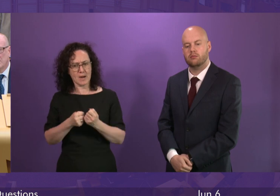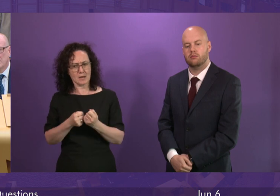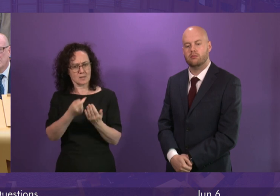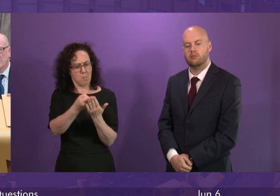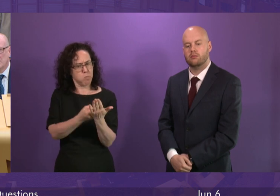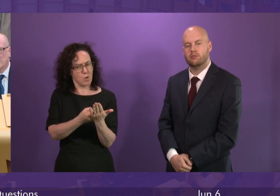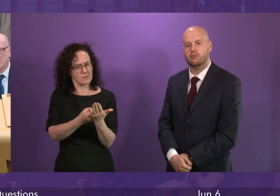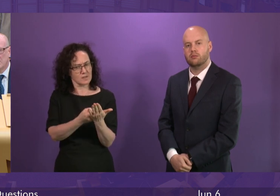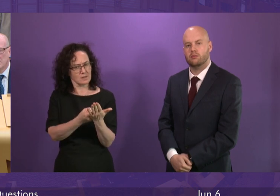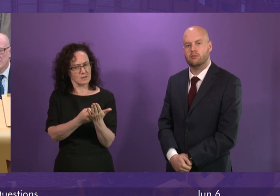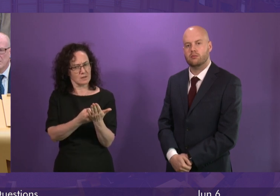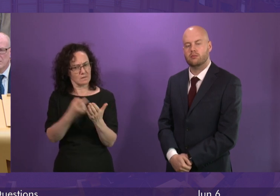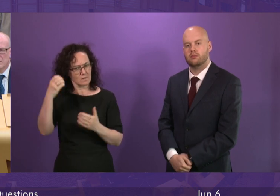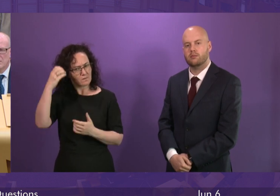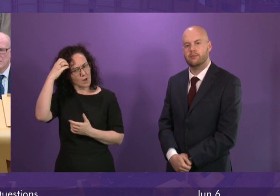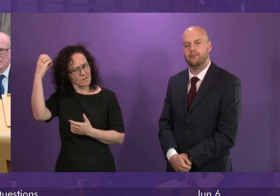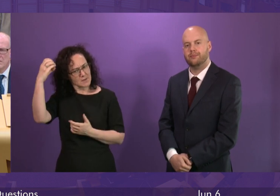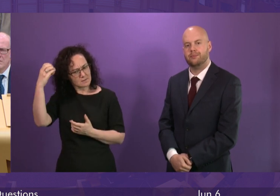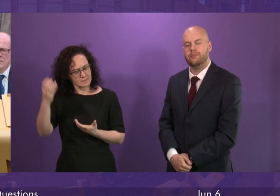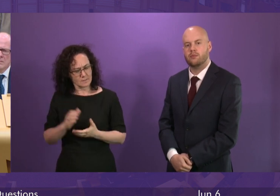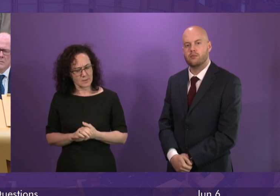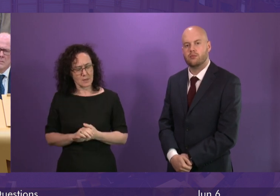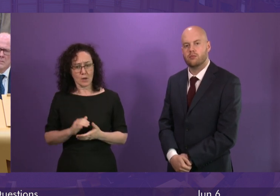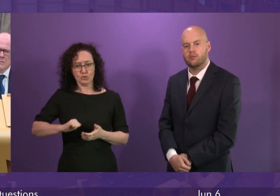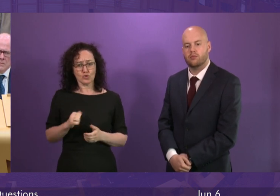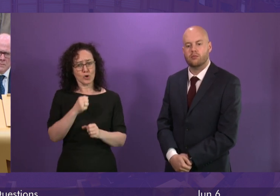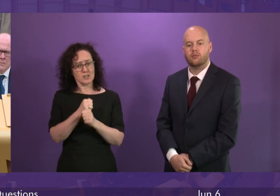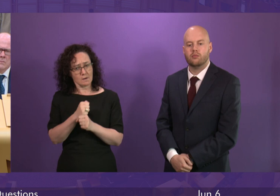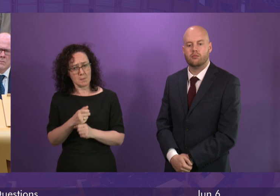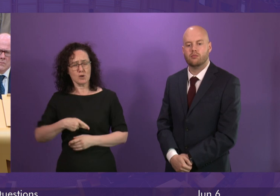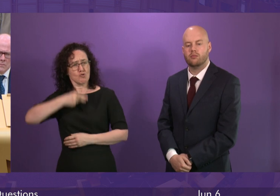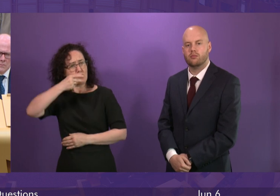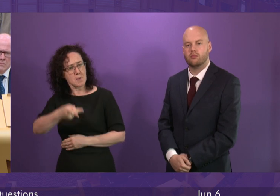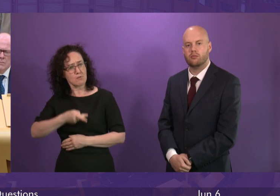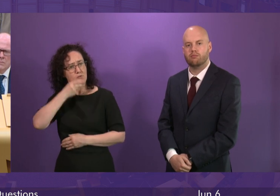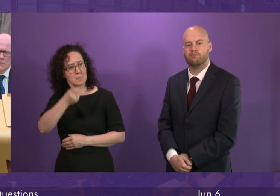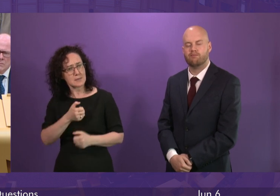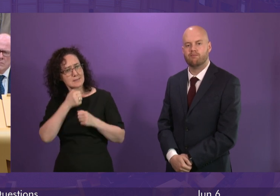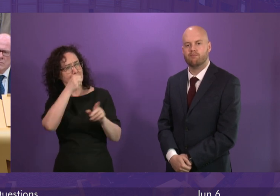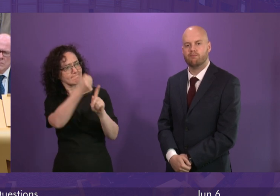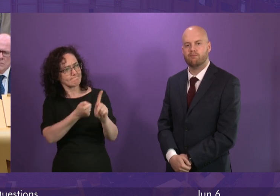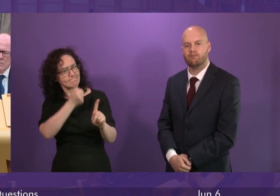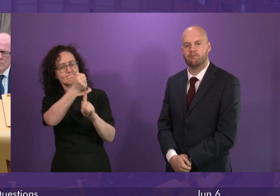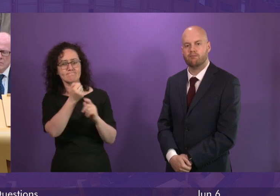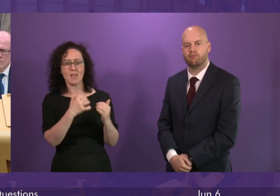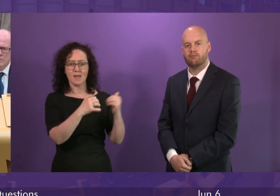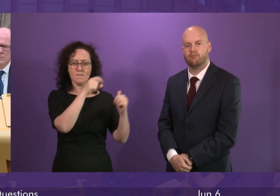has repeatedly pressed the United Kingdom Government to implement more humane asylum and immigration systems. On 15 May, the Cabinet Secretary for Communities and Local Government